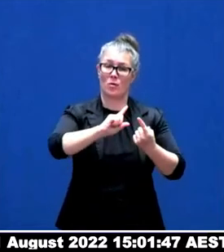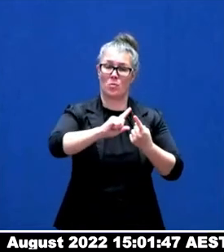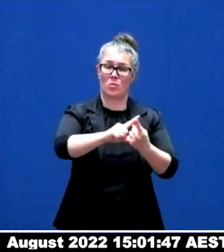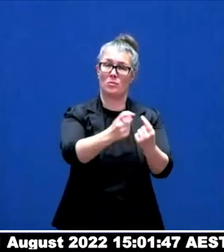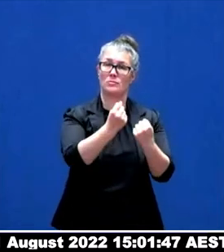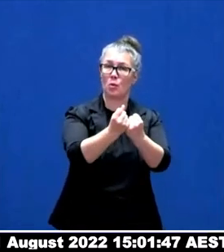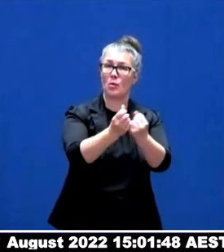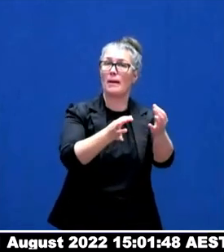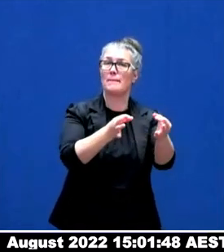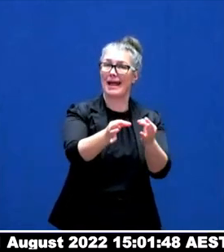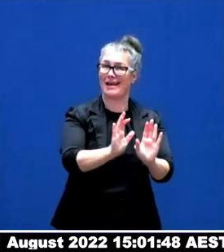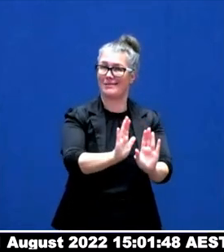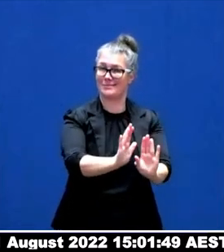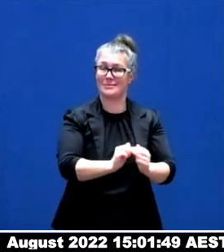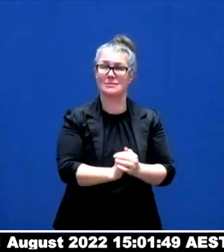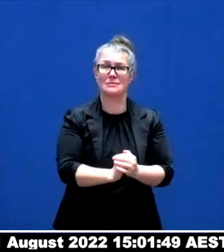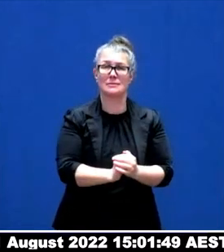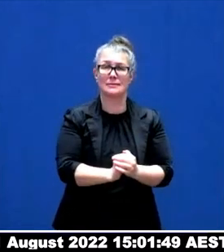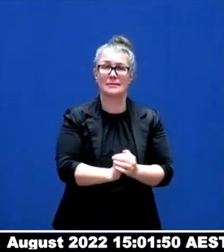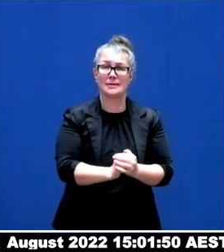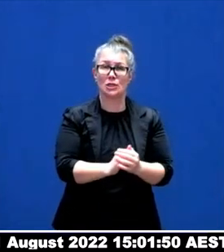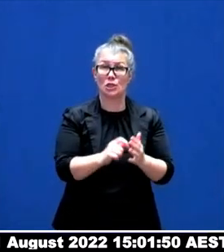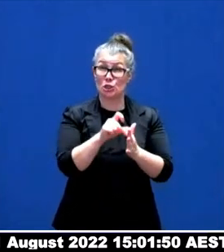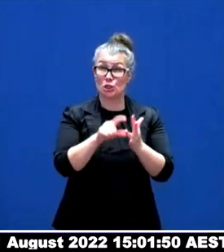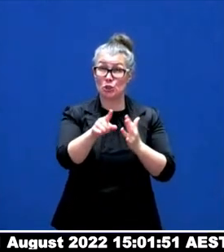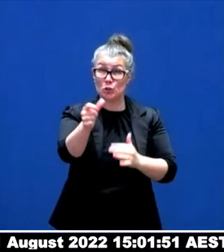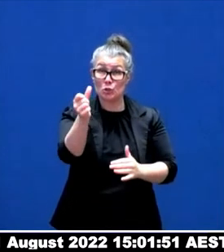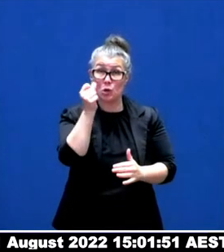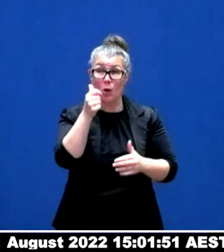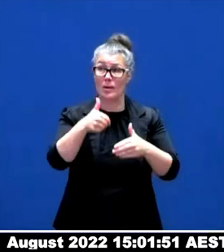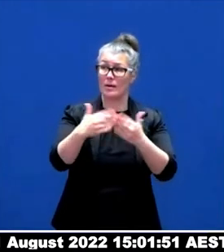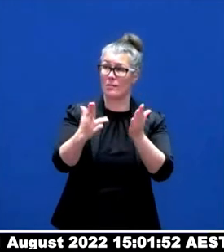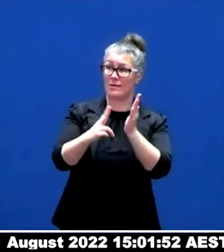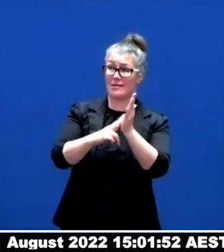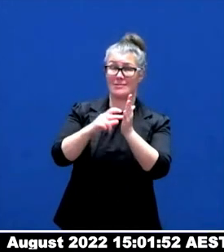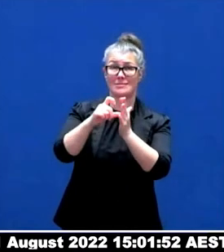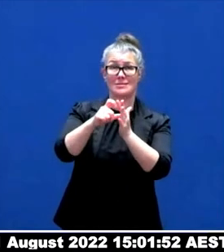To your knowledge, is there anyone within the NDIS that looks at any potential overlap